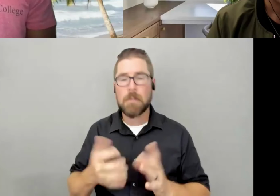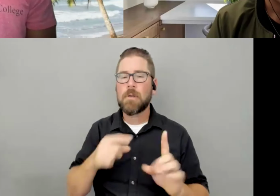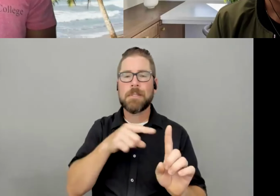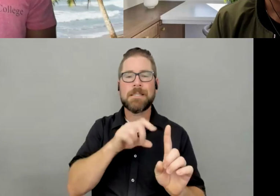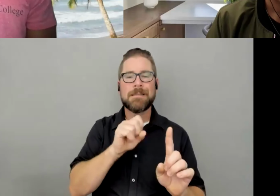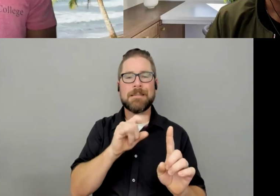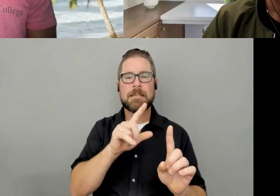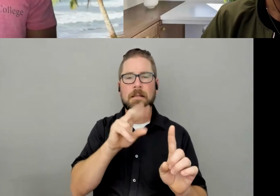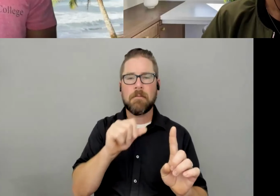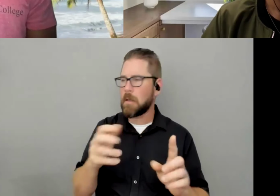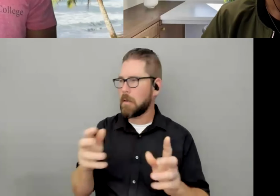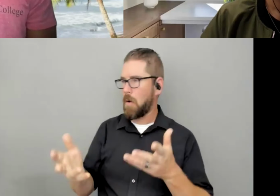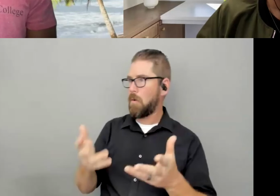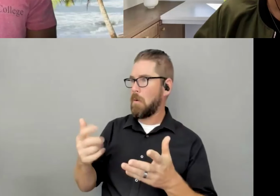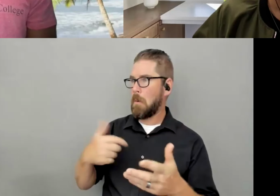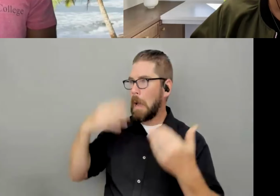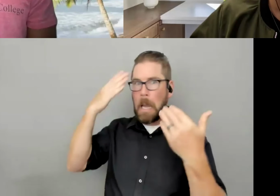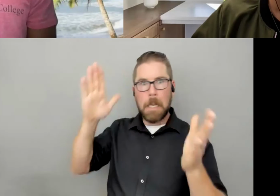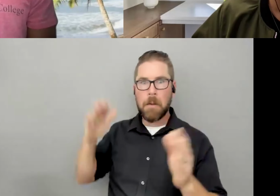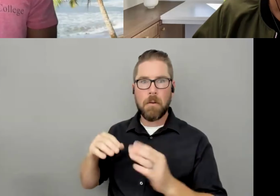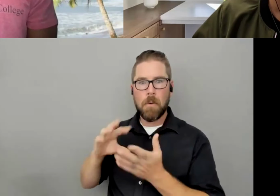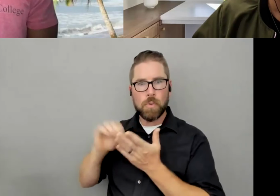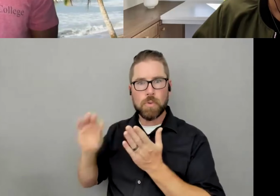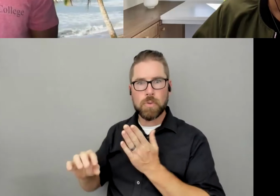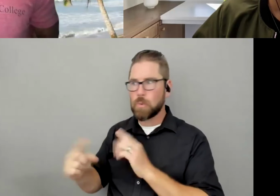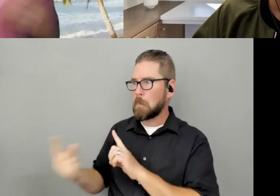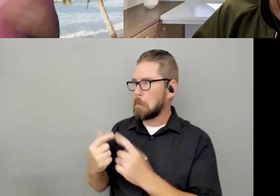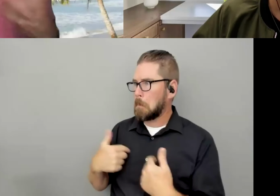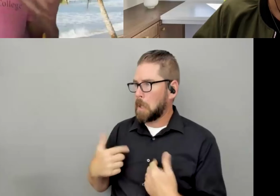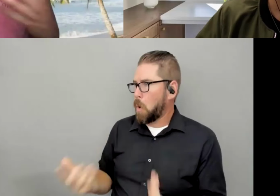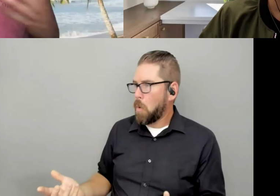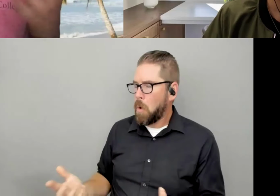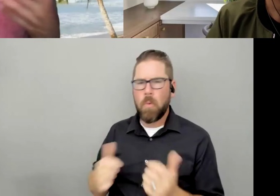those types of situations. Well, that's where, kind of back to that,